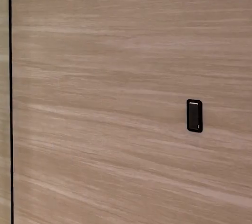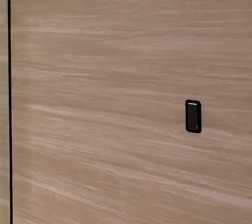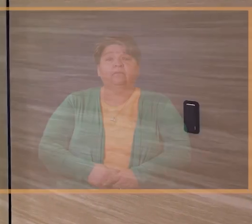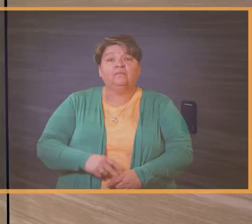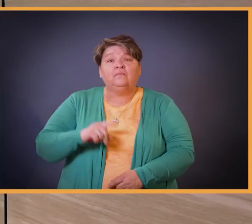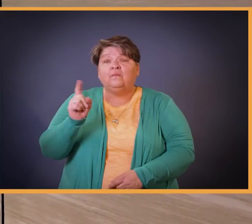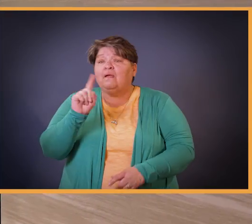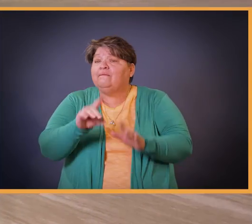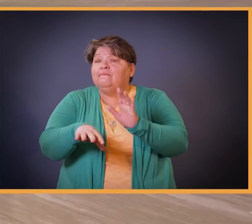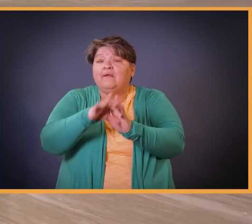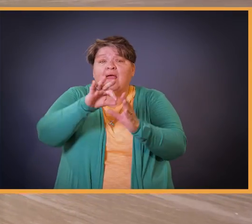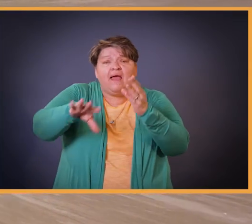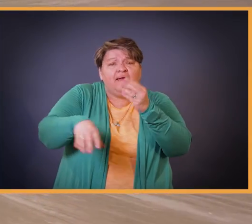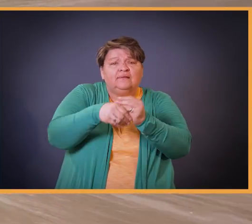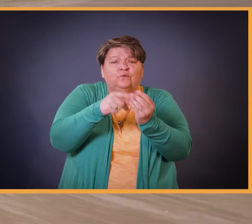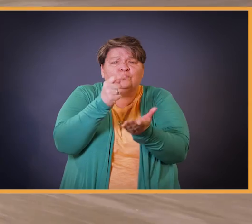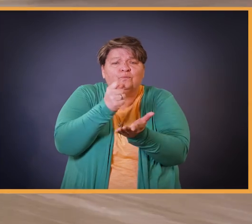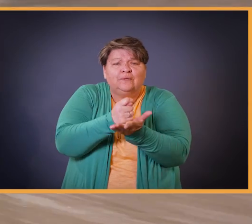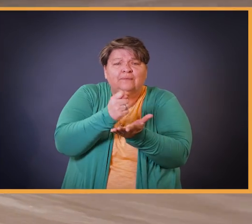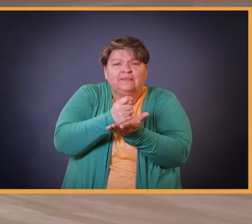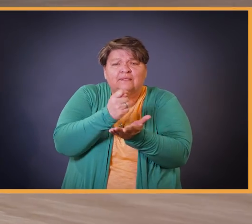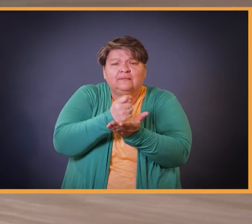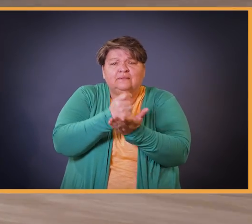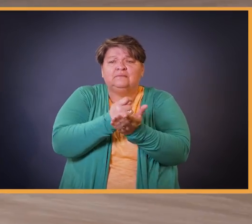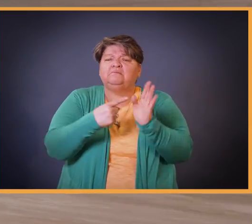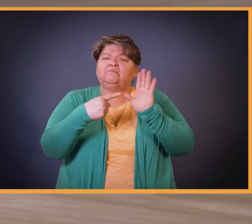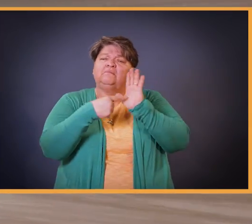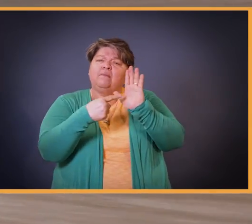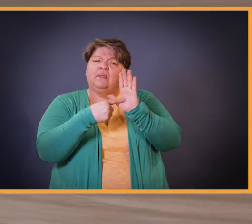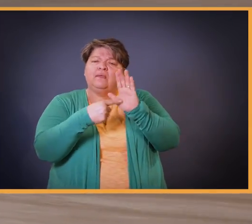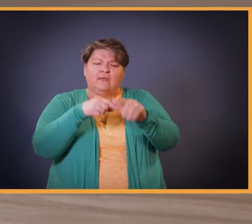For integrative therapy appointments like acupuncture and massages,